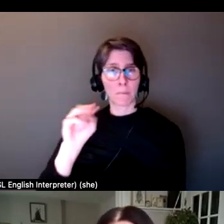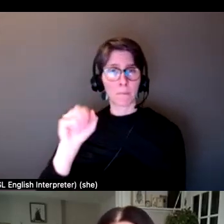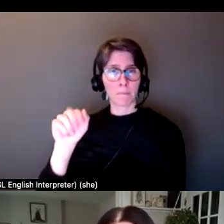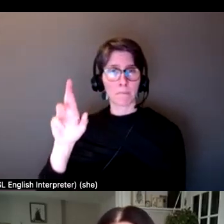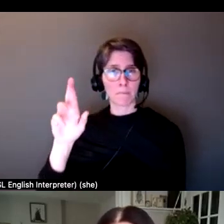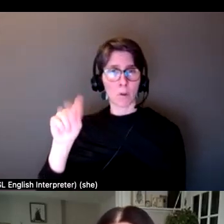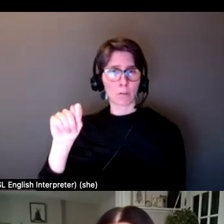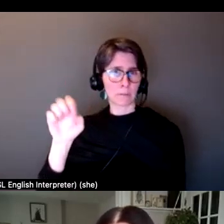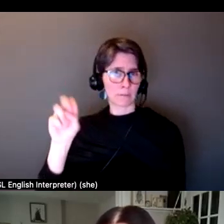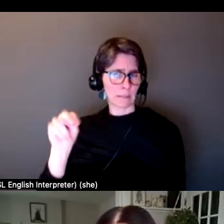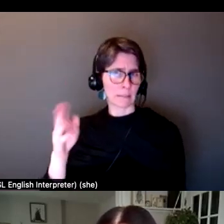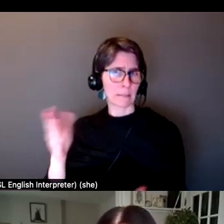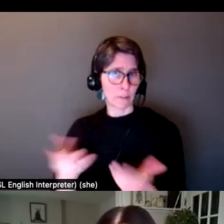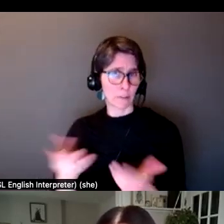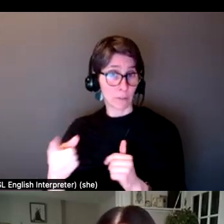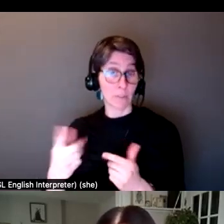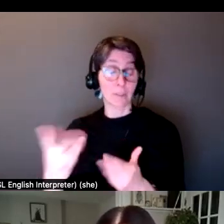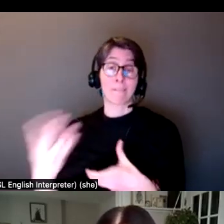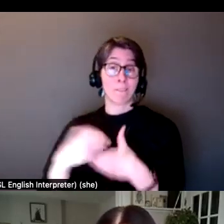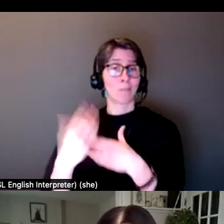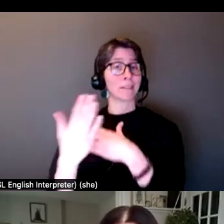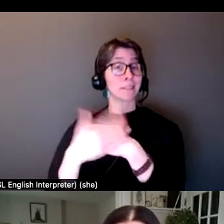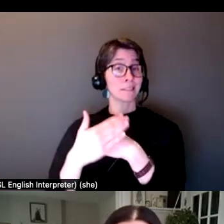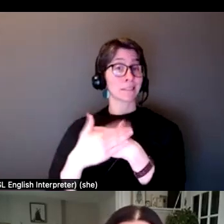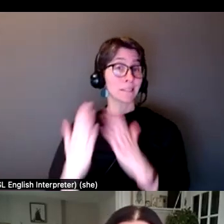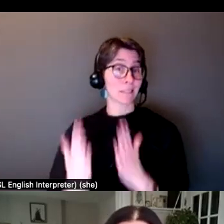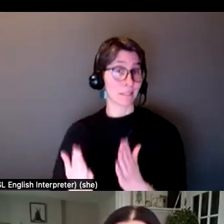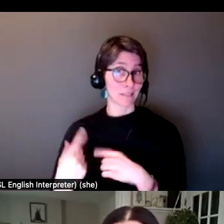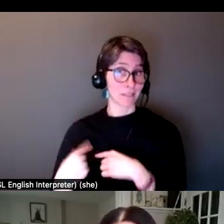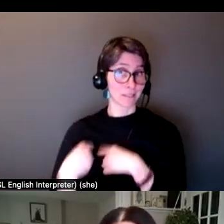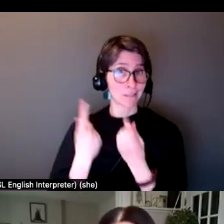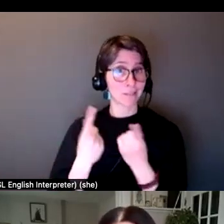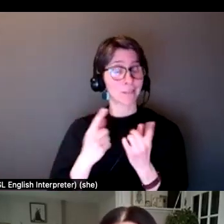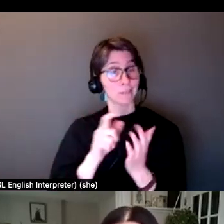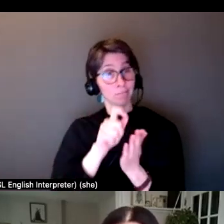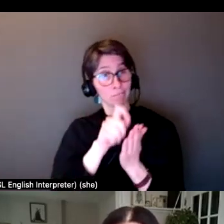worked on drafting the report and analysing the data. So, if during the Q&A portion